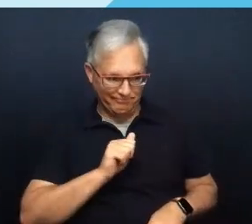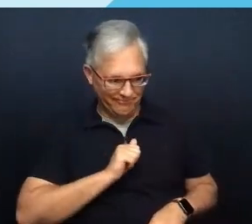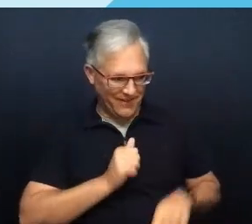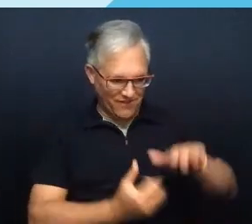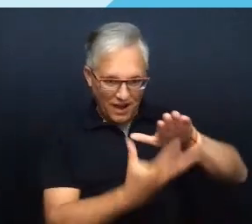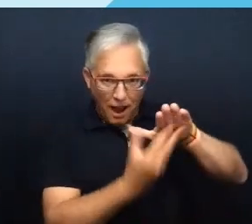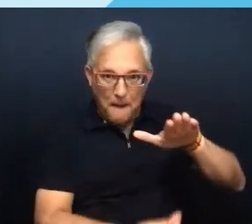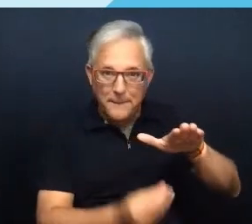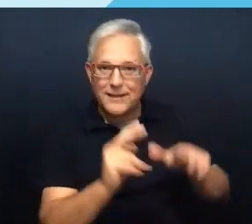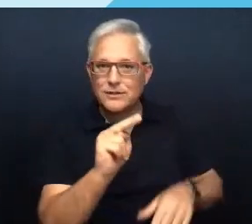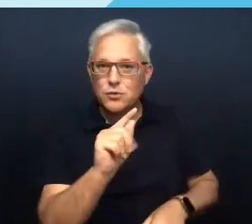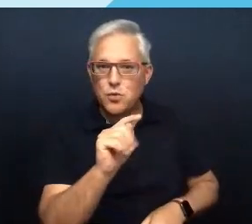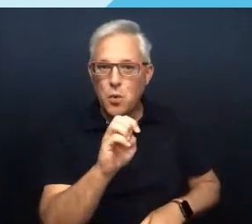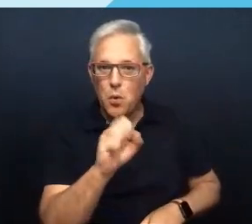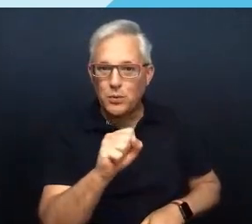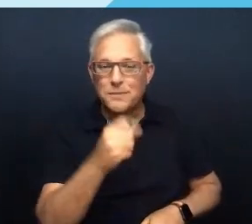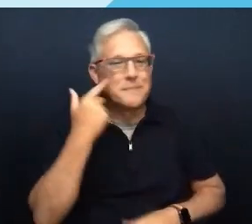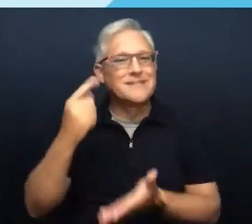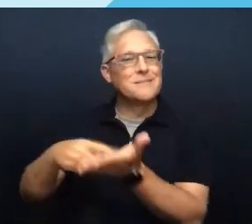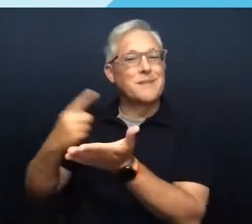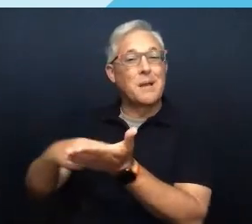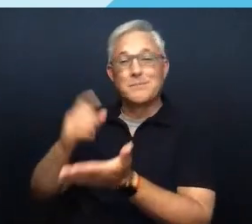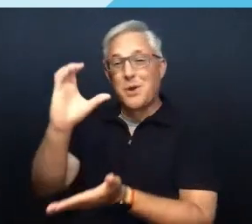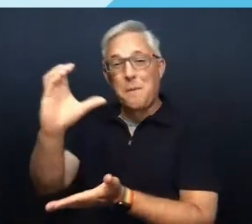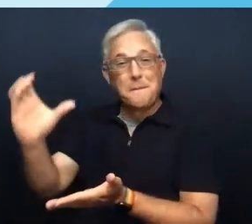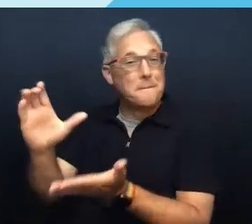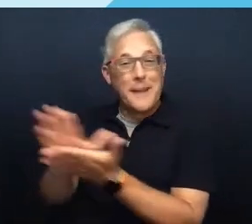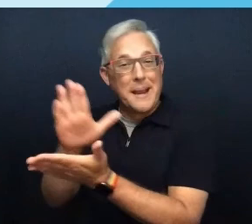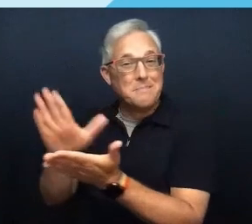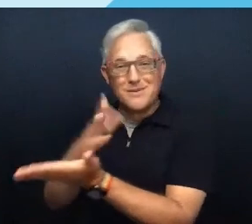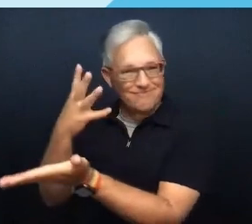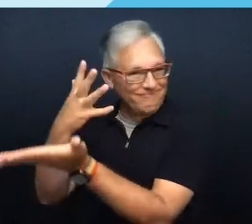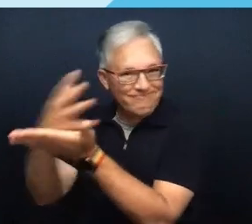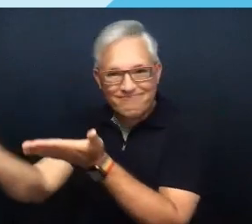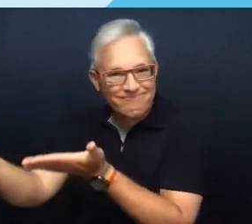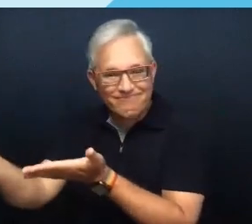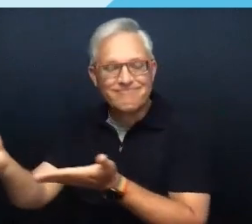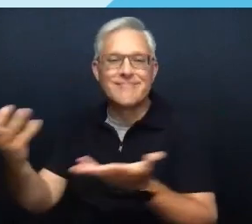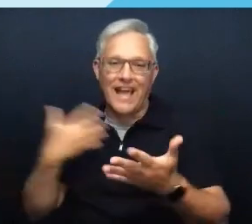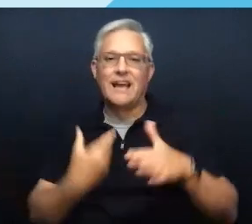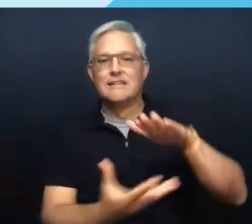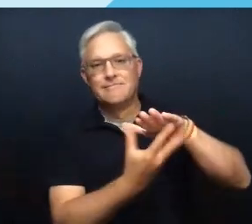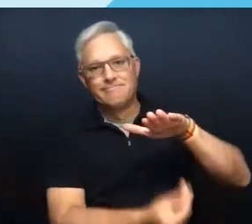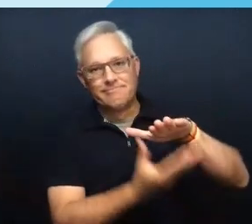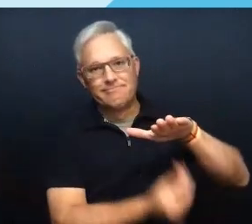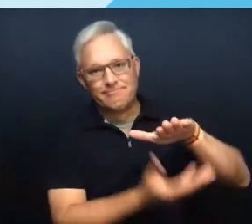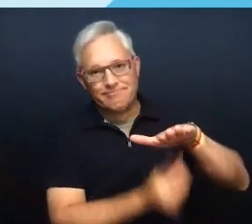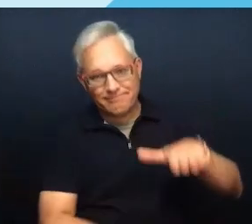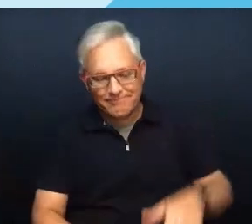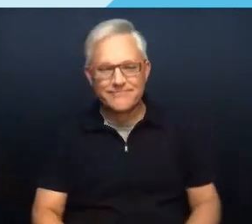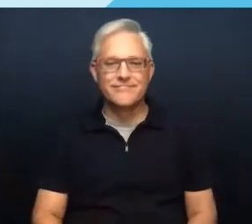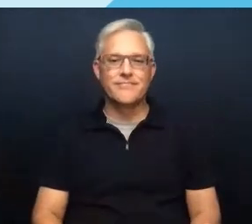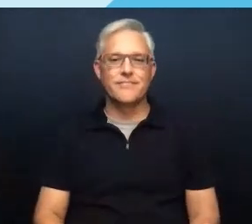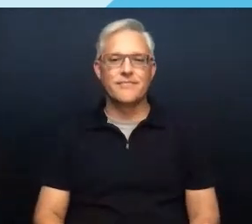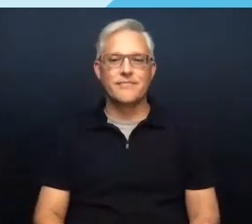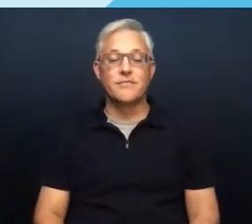paper that I needed. Right now with current technology, the iPad actually didn't exist